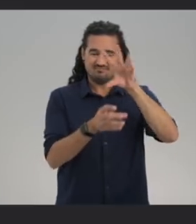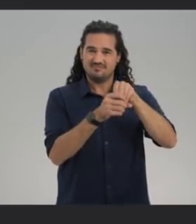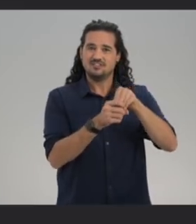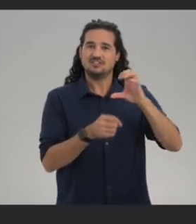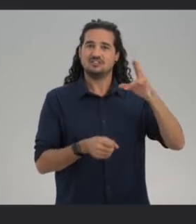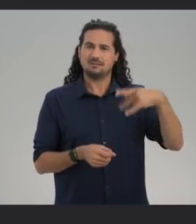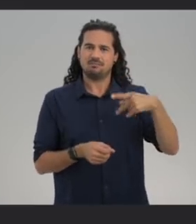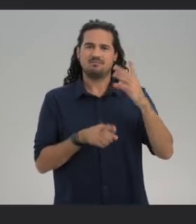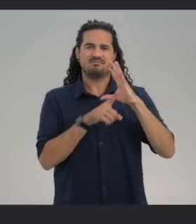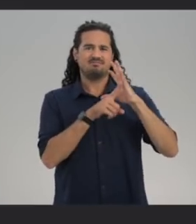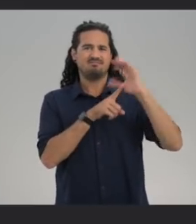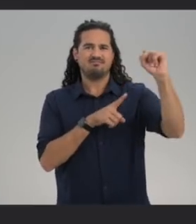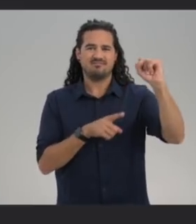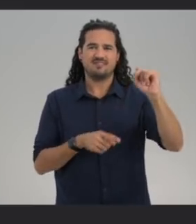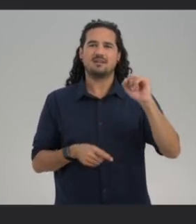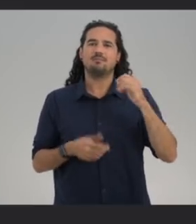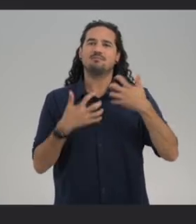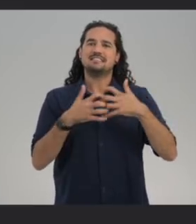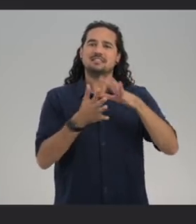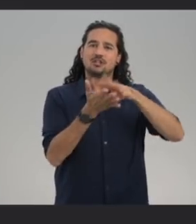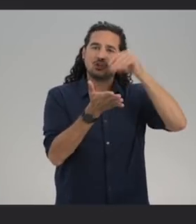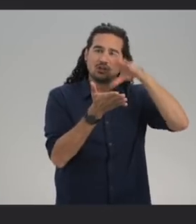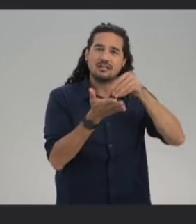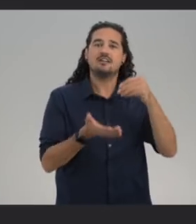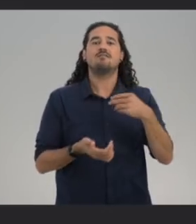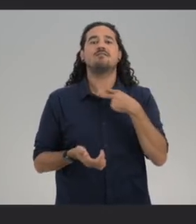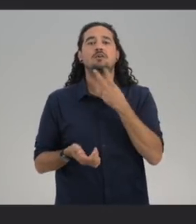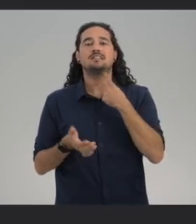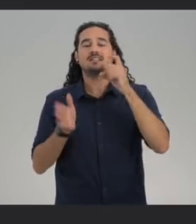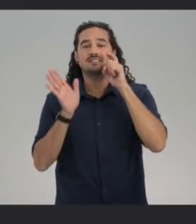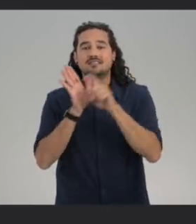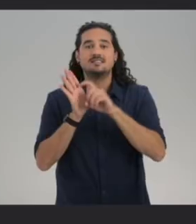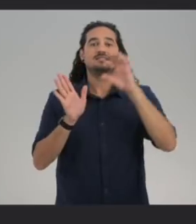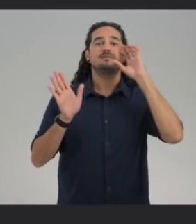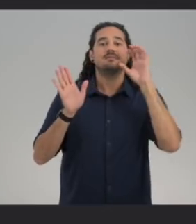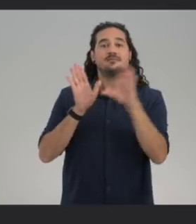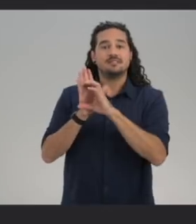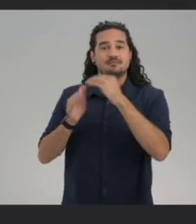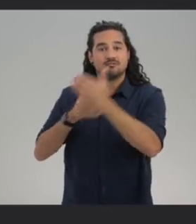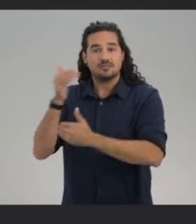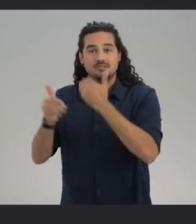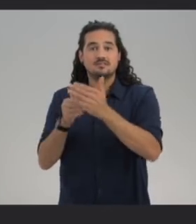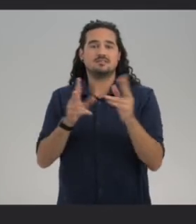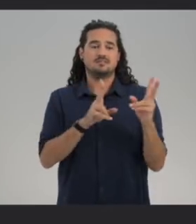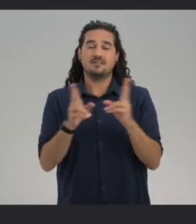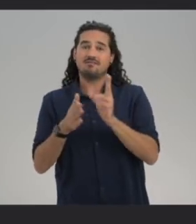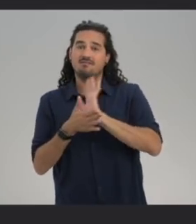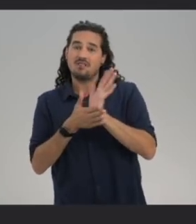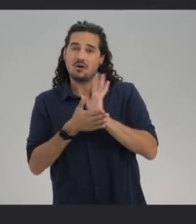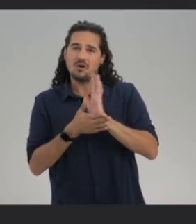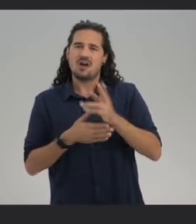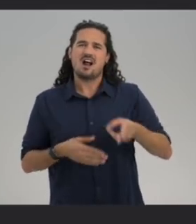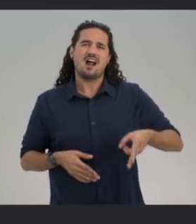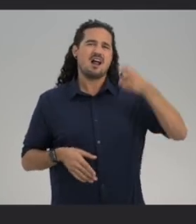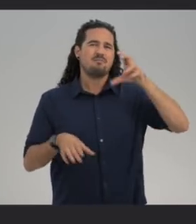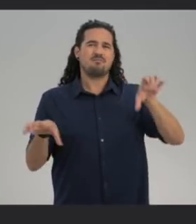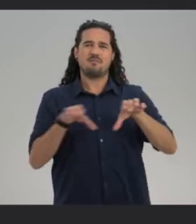and tasks like video analysis, voice recognition and image processing will have a level of performance never seen before on the Mac.